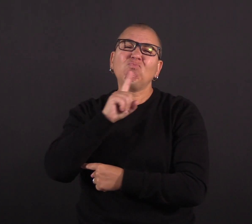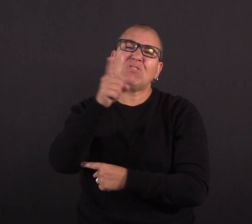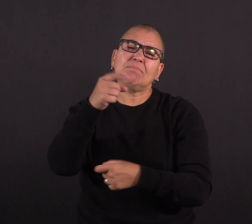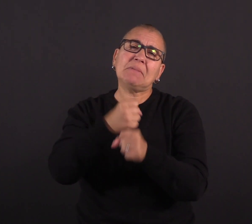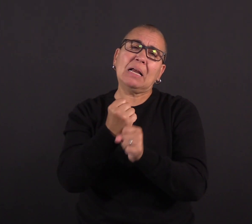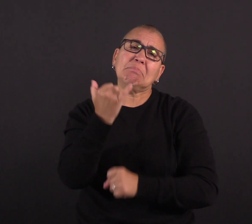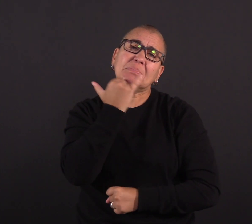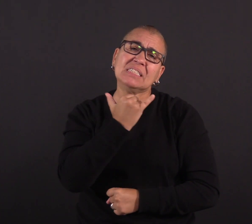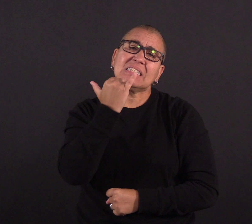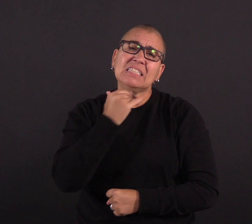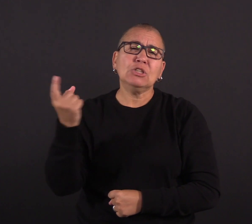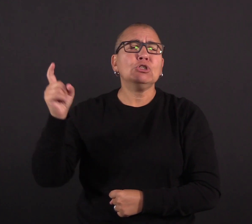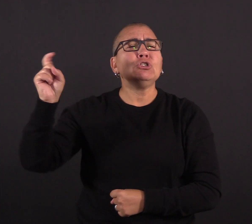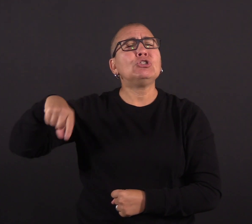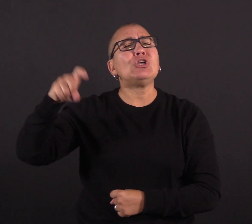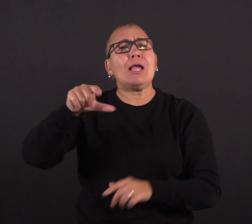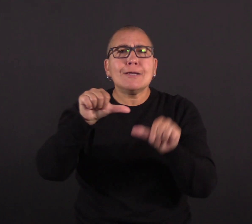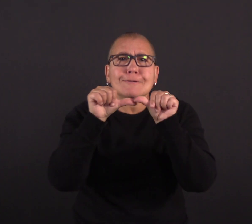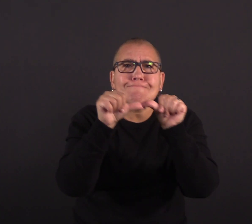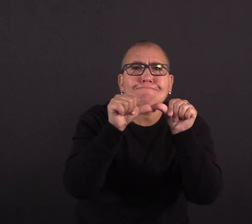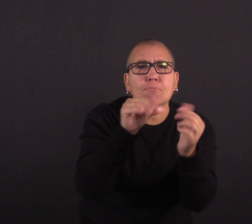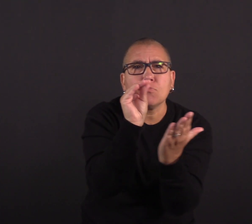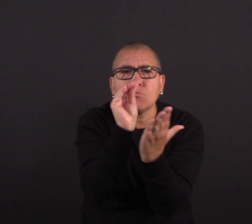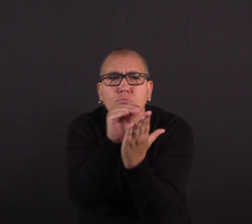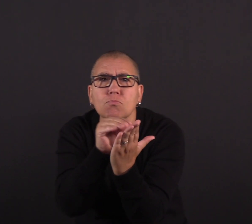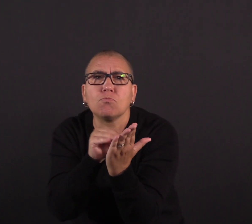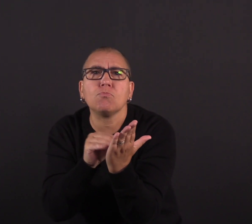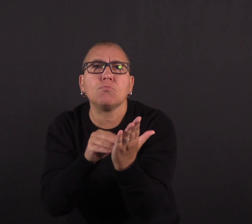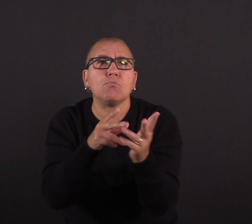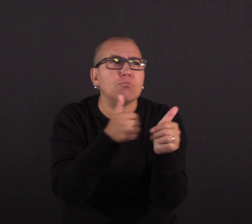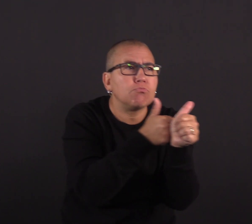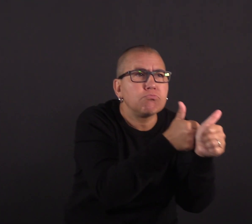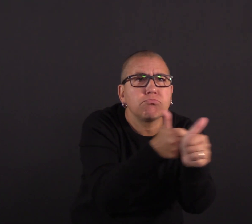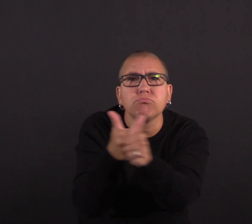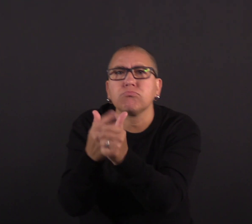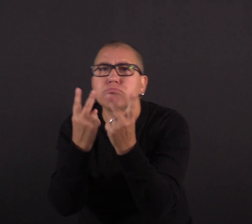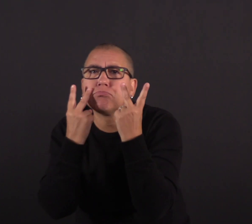“By the time you see hospitalizations in your area, the virus has been circulating